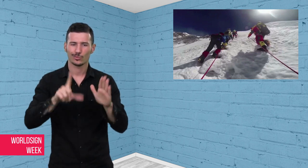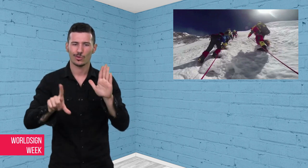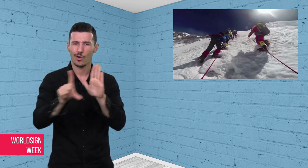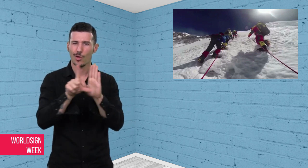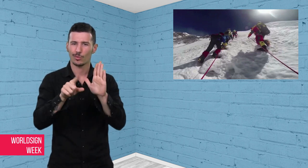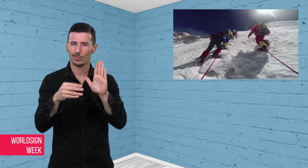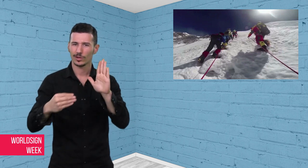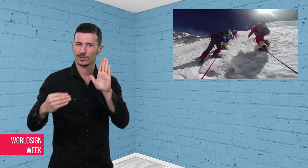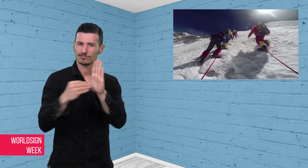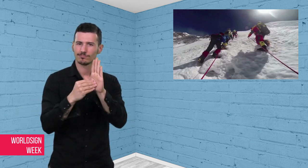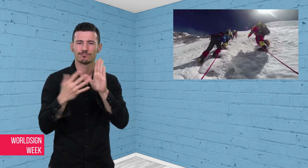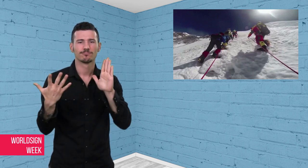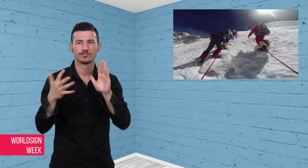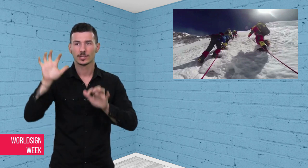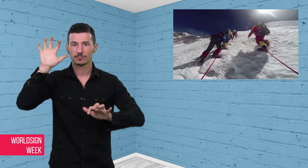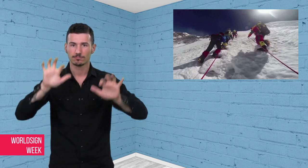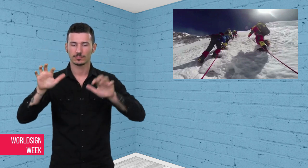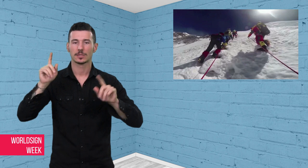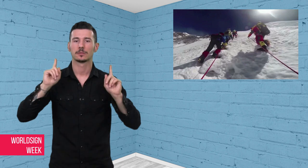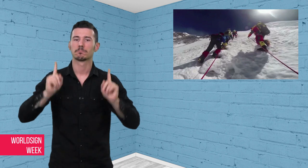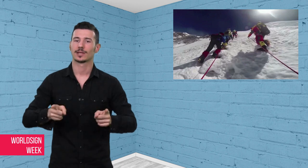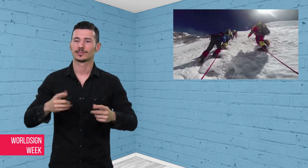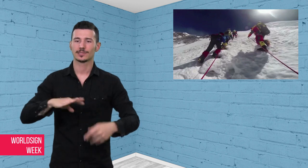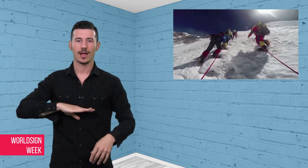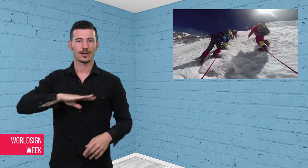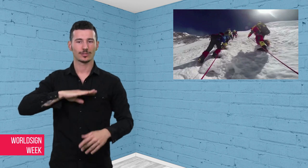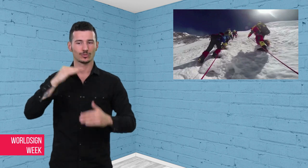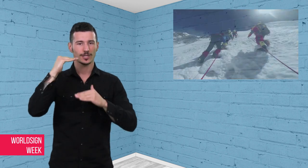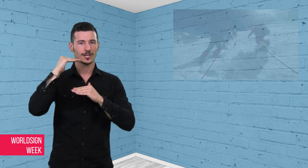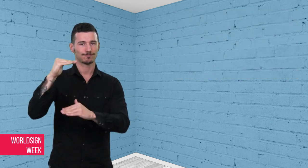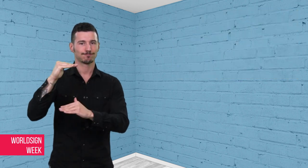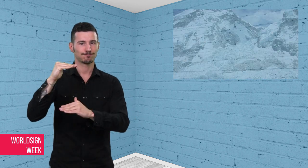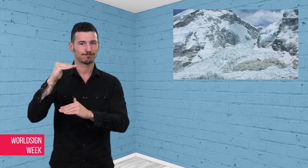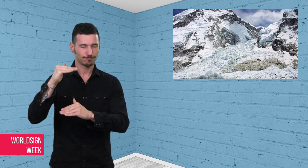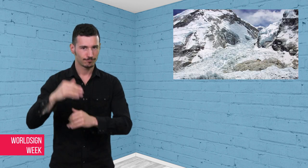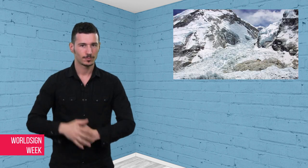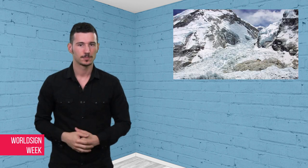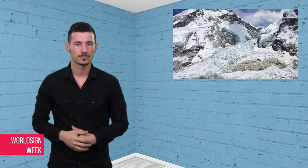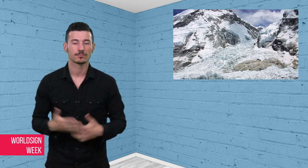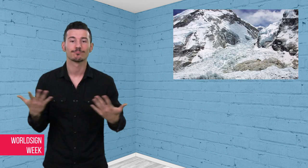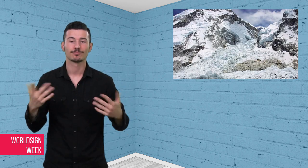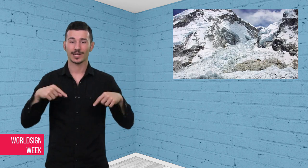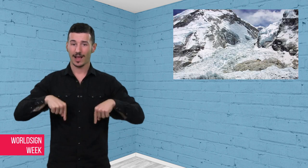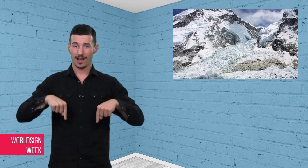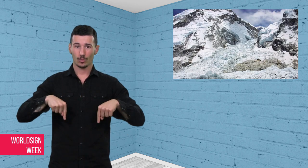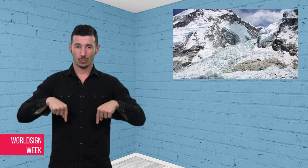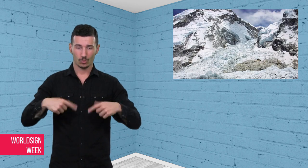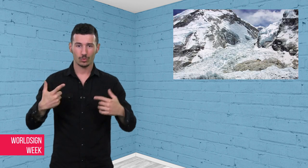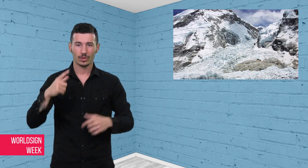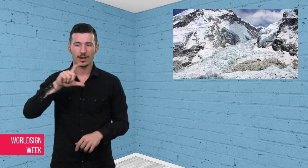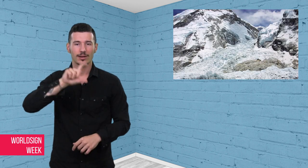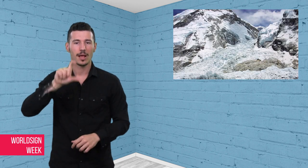to be at least 16-year-old but there is